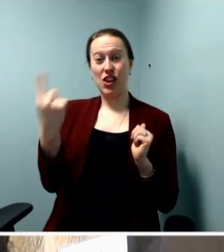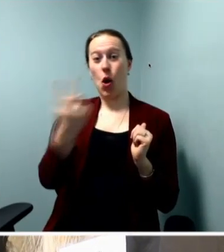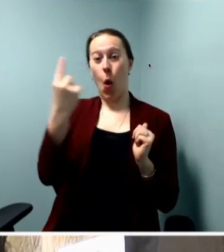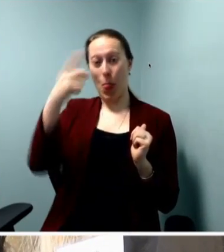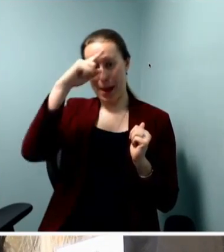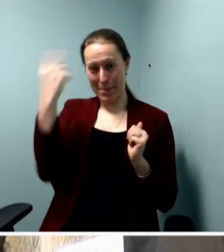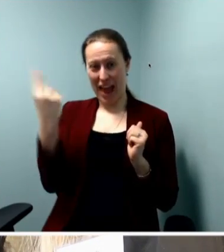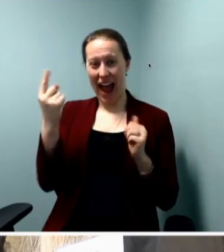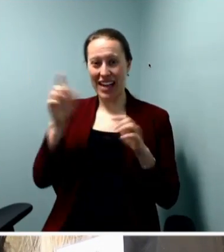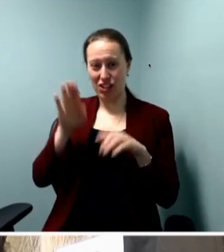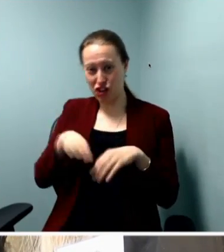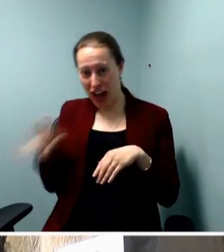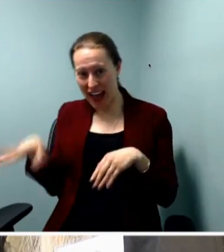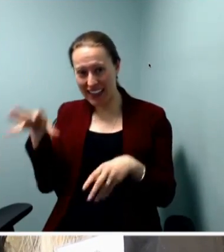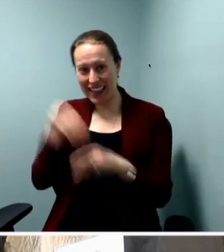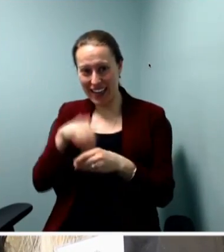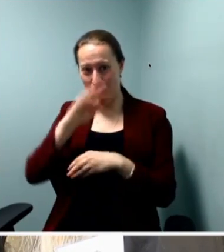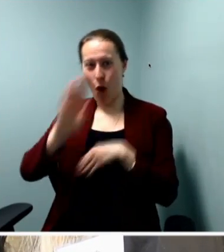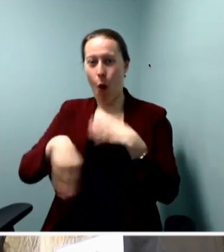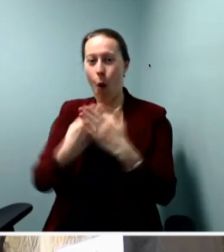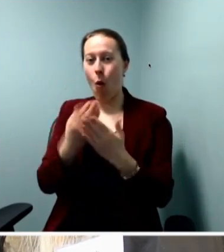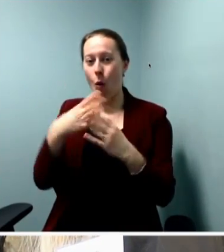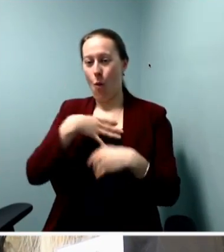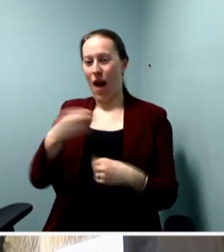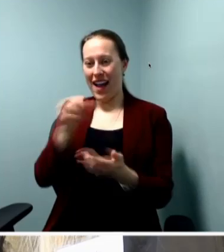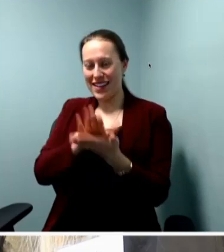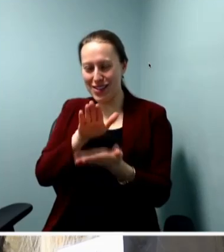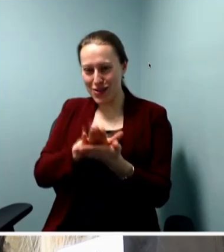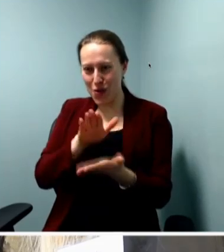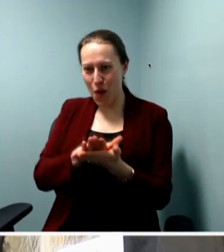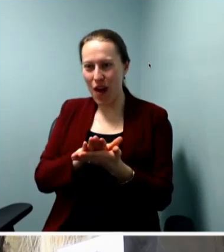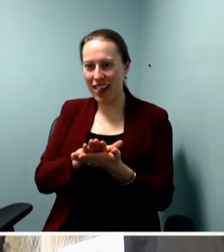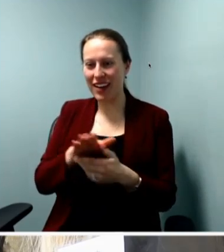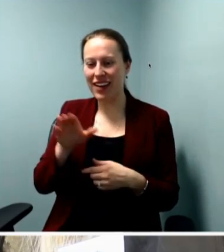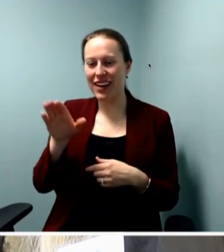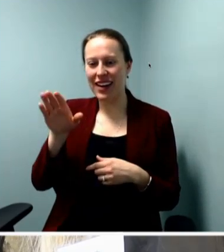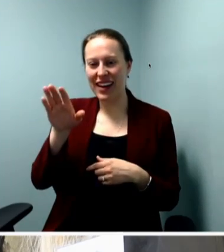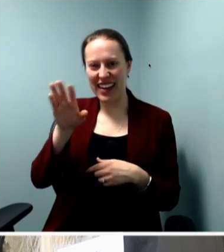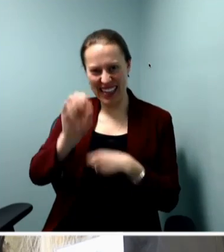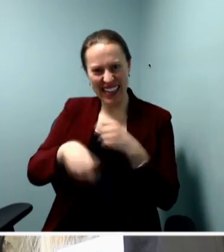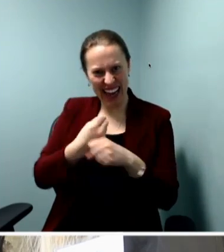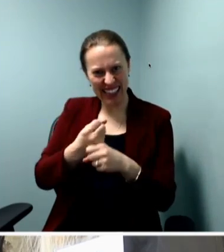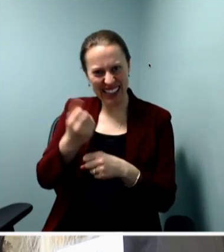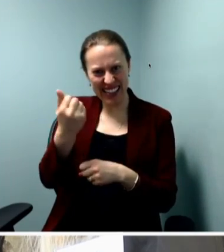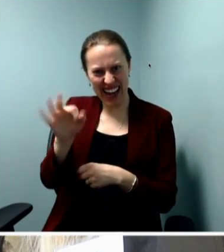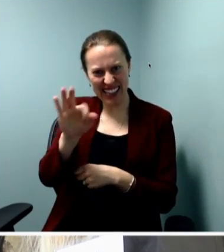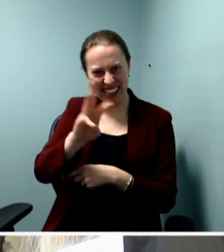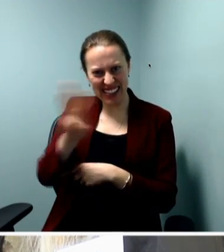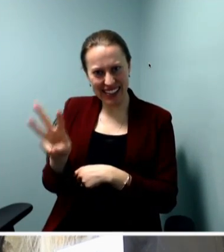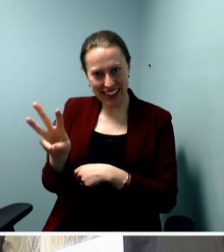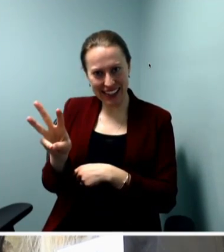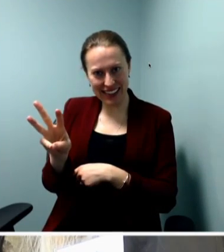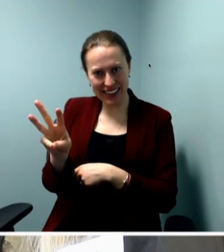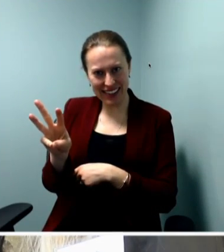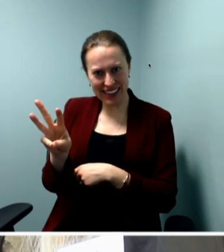right after they passed IDEA [entitlement] 66, what I wish teachers would understand